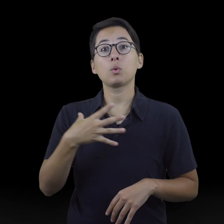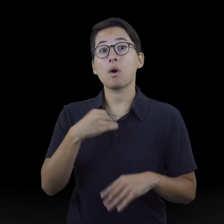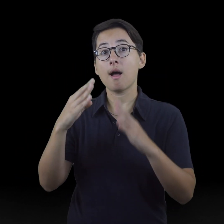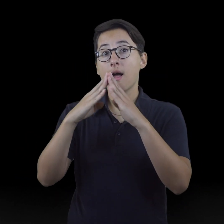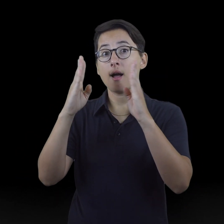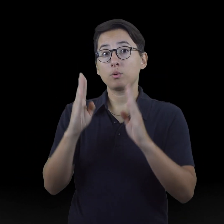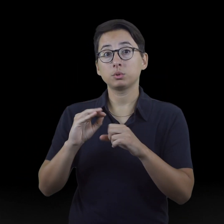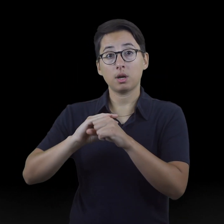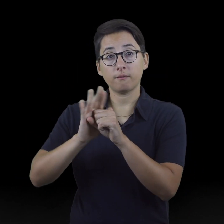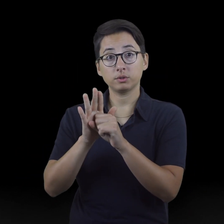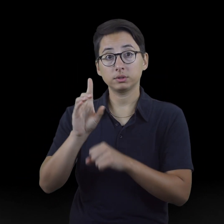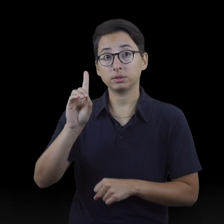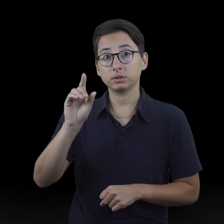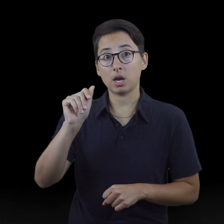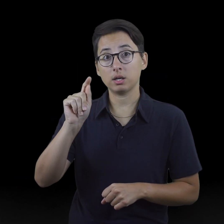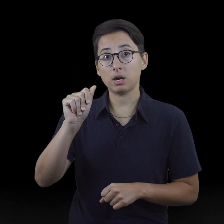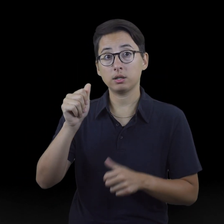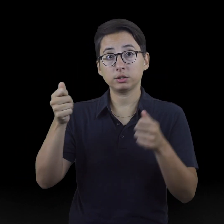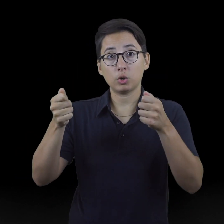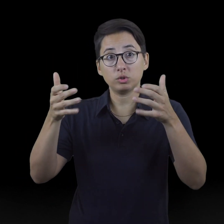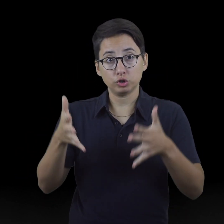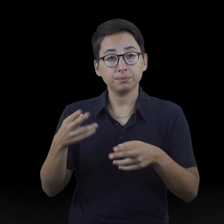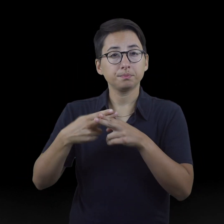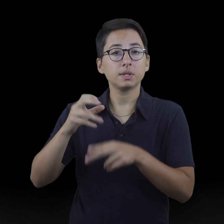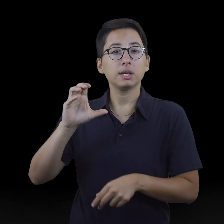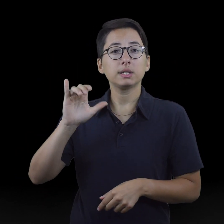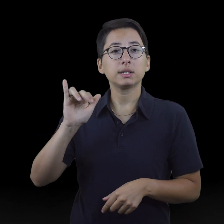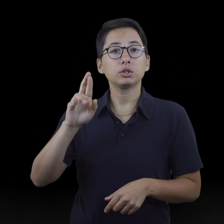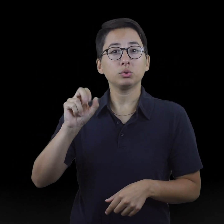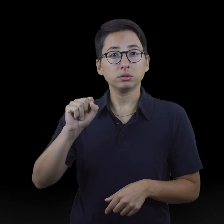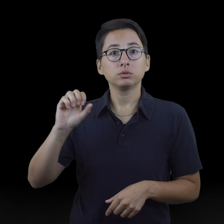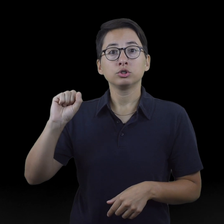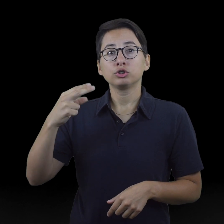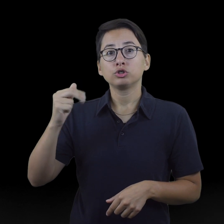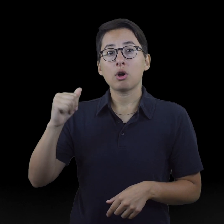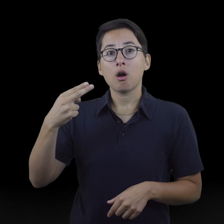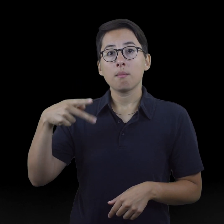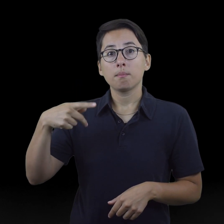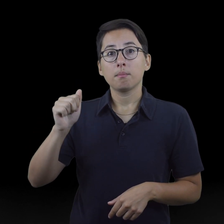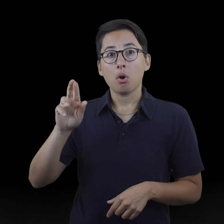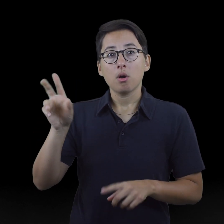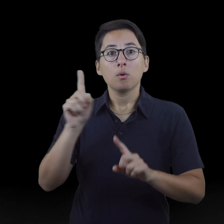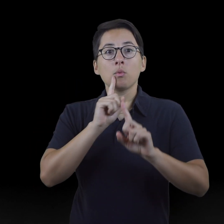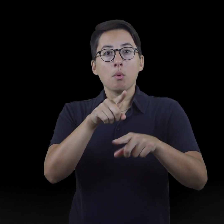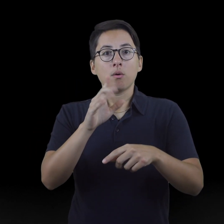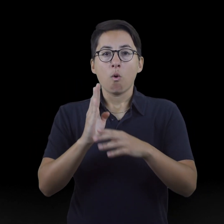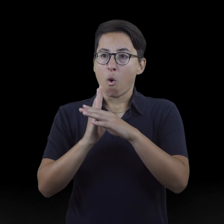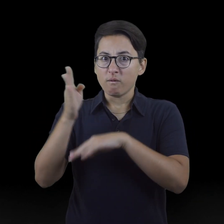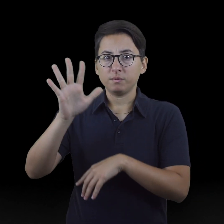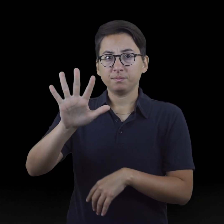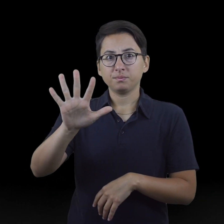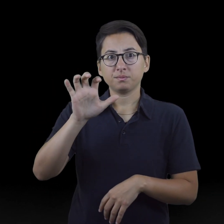the CDC data showed. On Sunday, White House COVID-19 data director Cyrus Shahpar revealed that